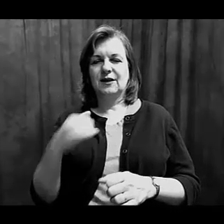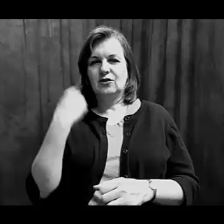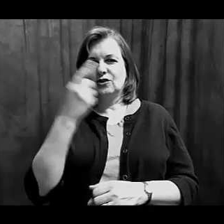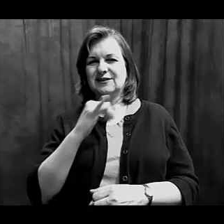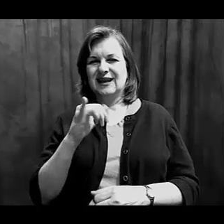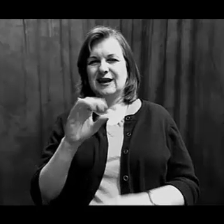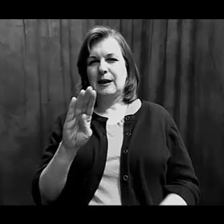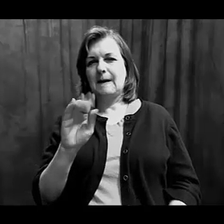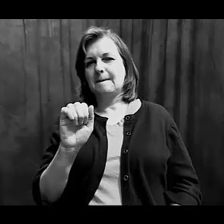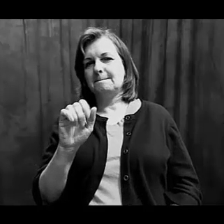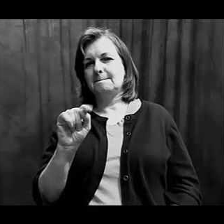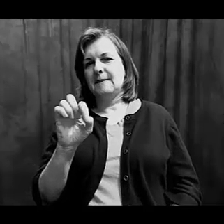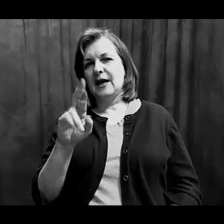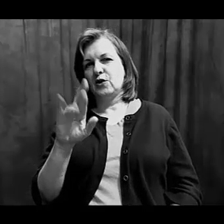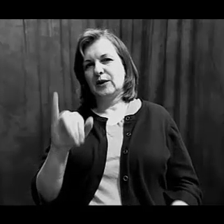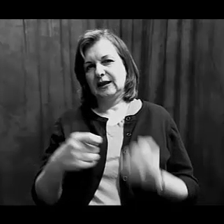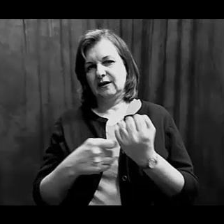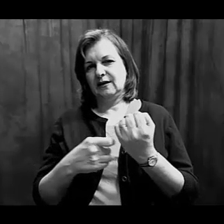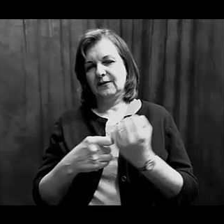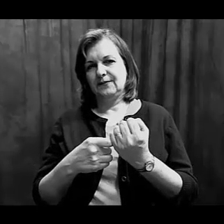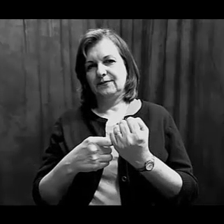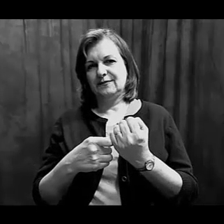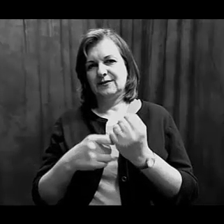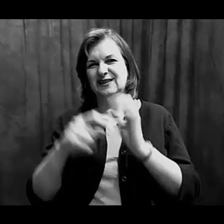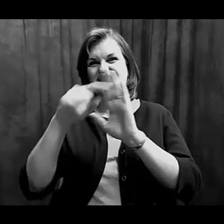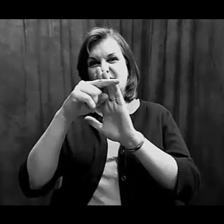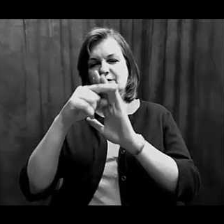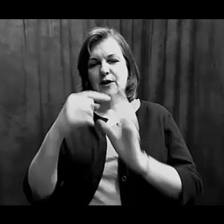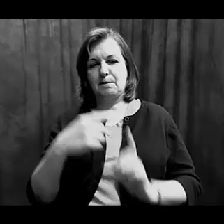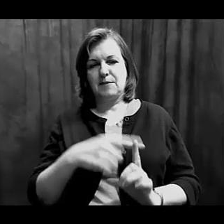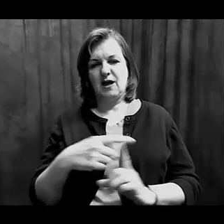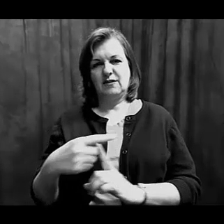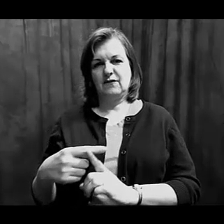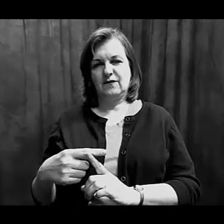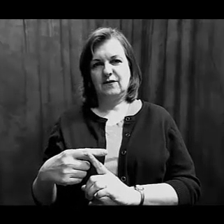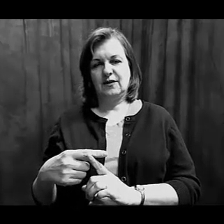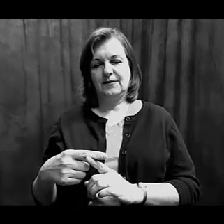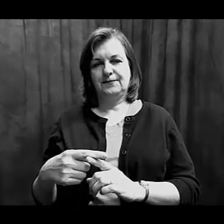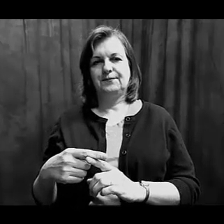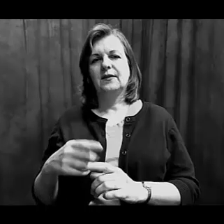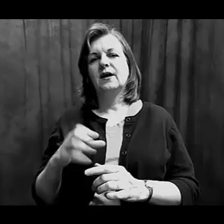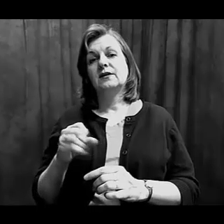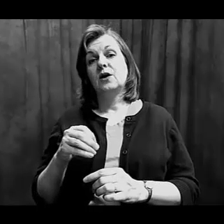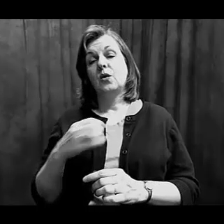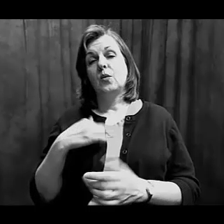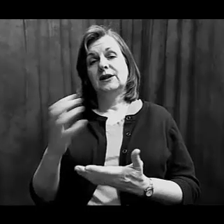something that kinda looks like a battery - its got a negative side and a positive side